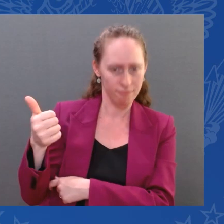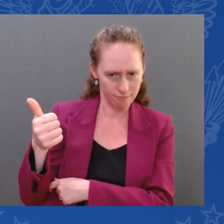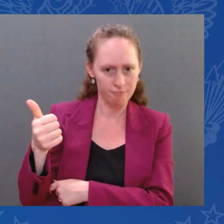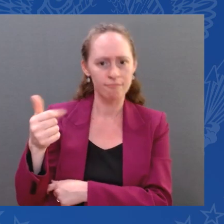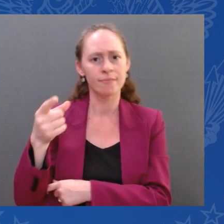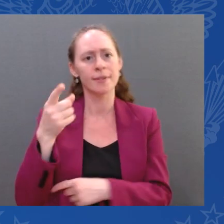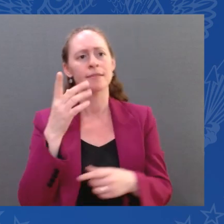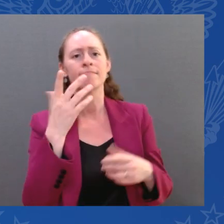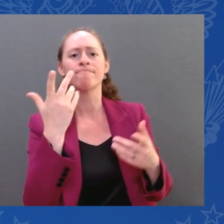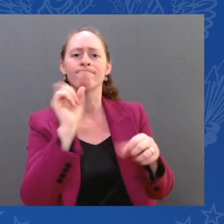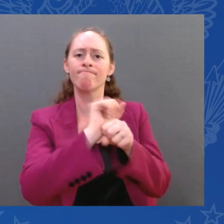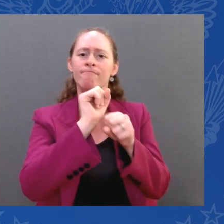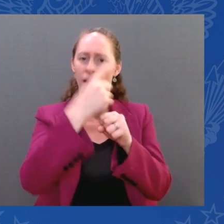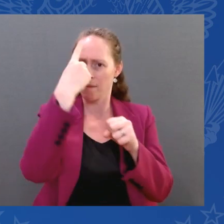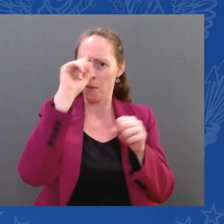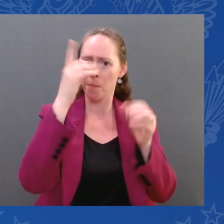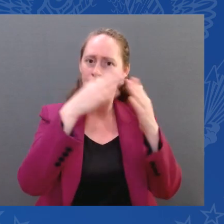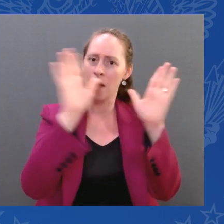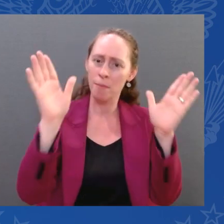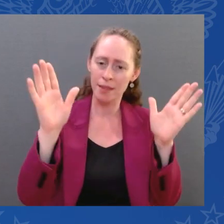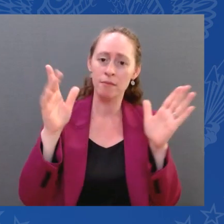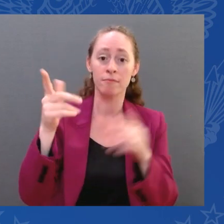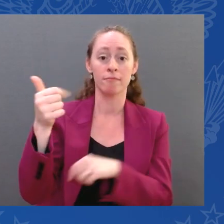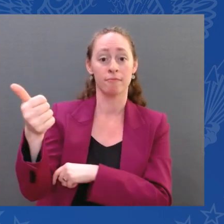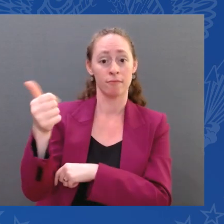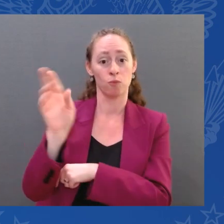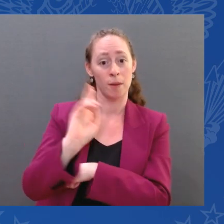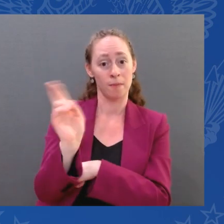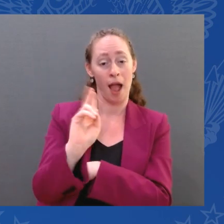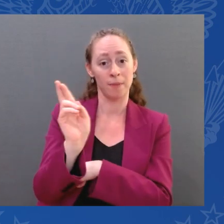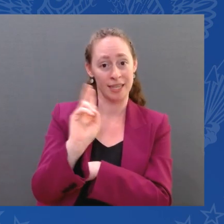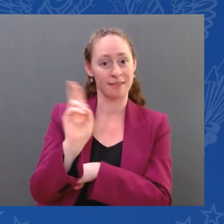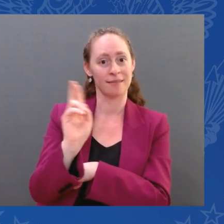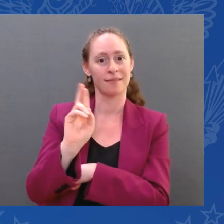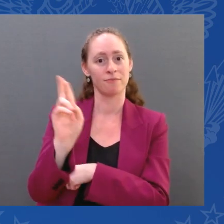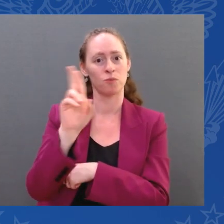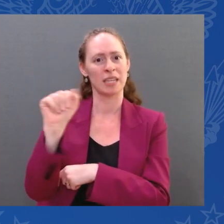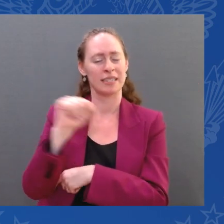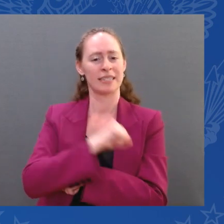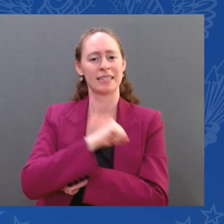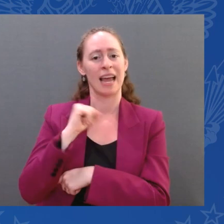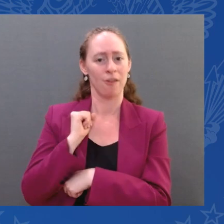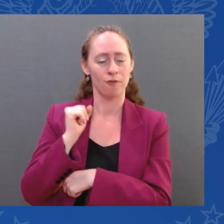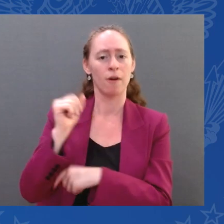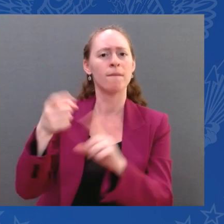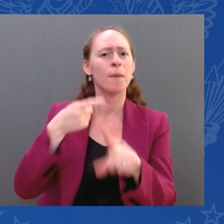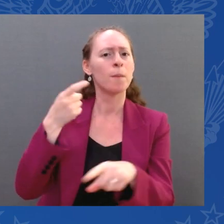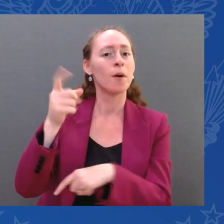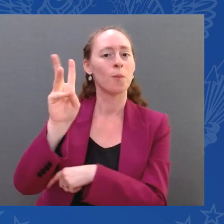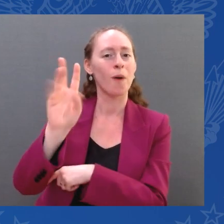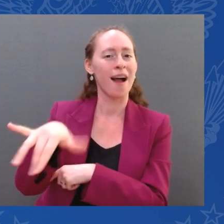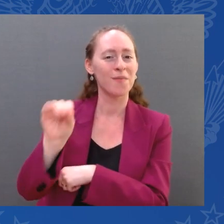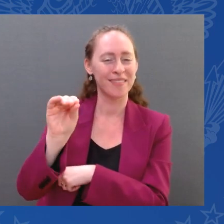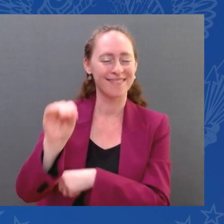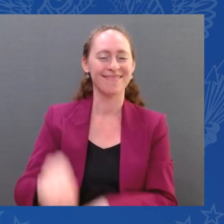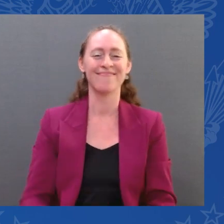senator from his beloved state of Wyoming. Despite increasing polarization, he brought people together with wit and wisdom